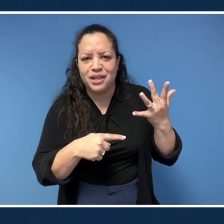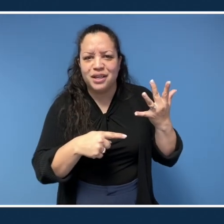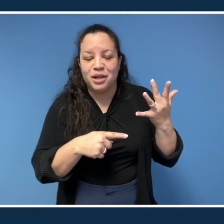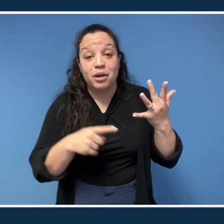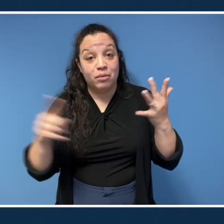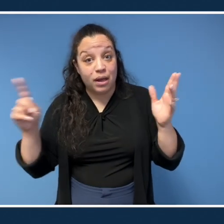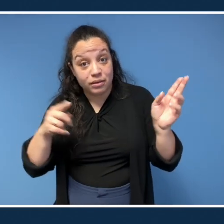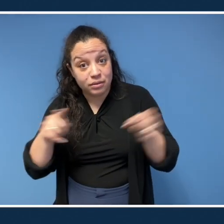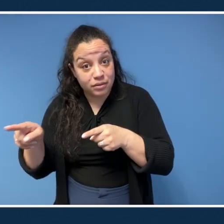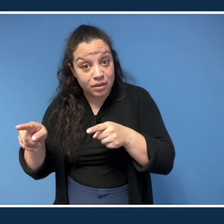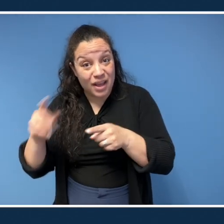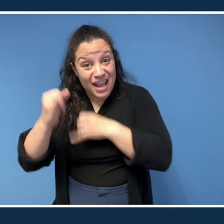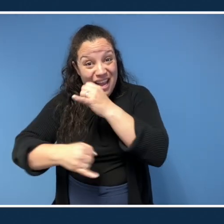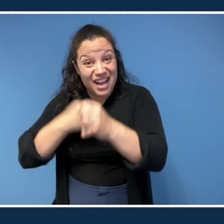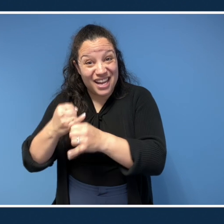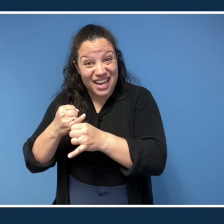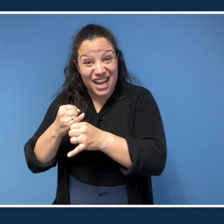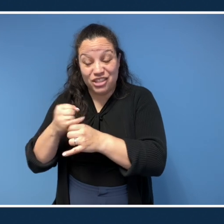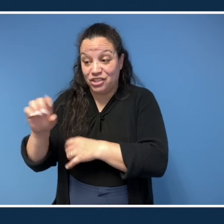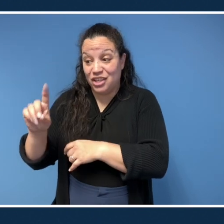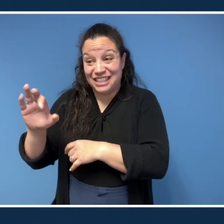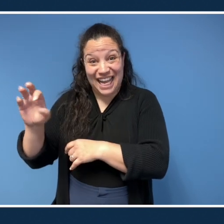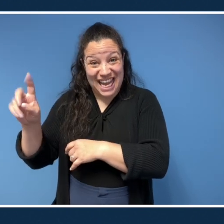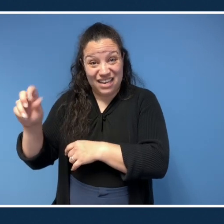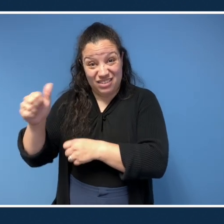for People of African Descent, and there is a specific segment in that